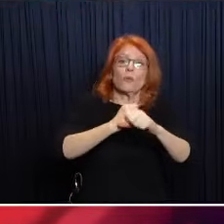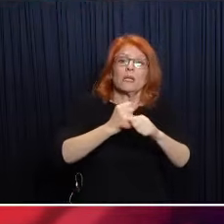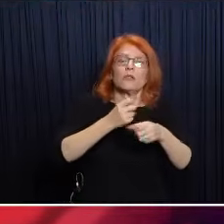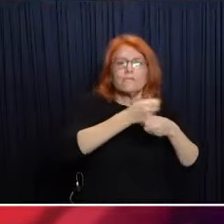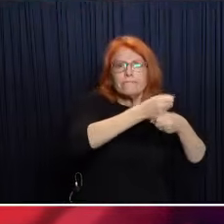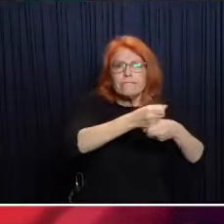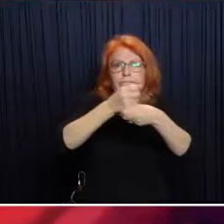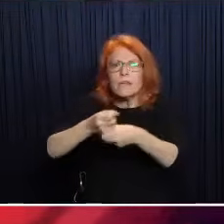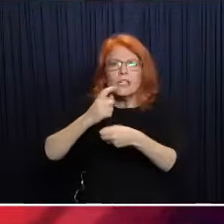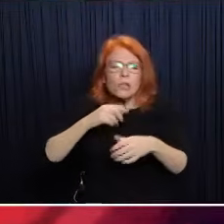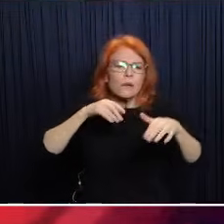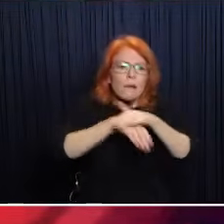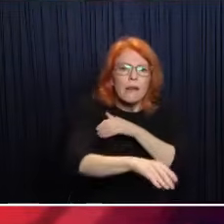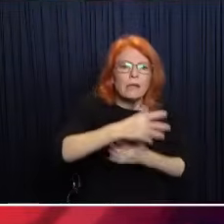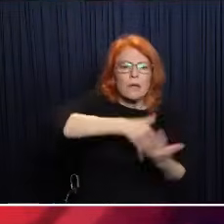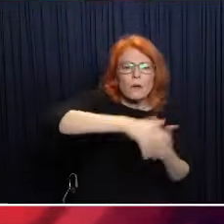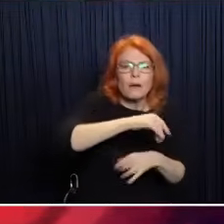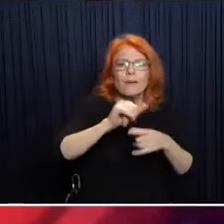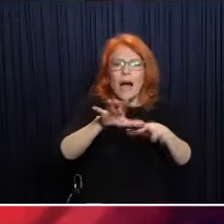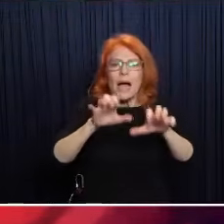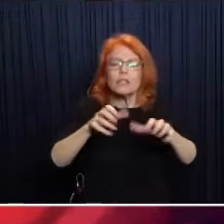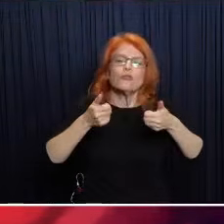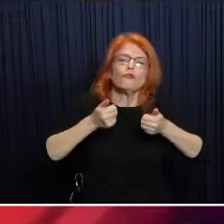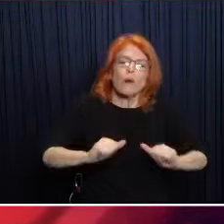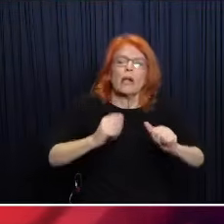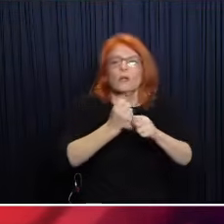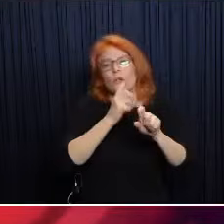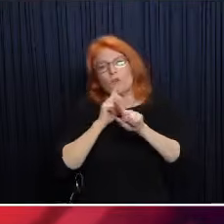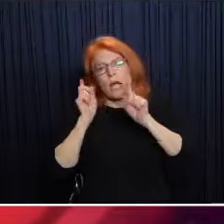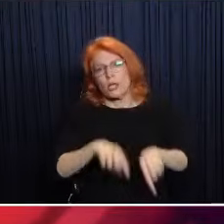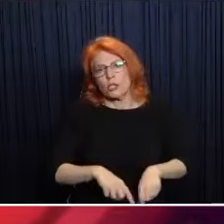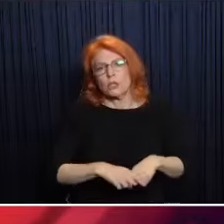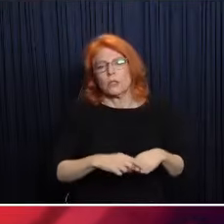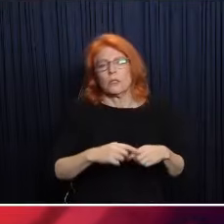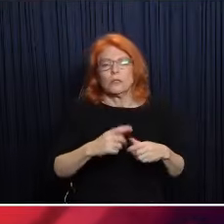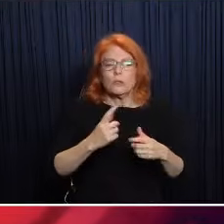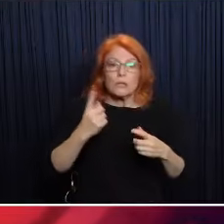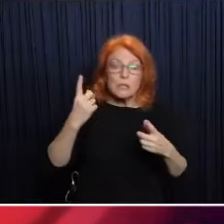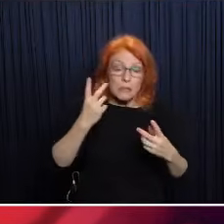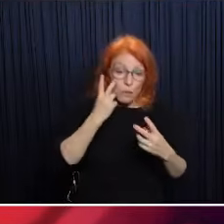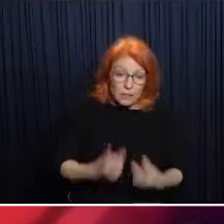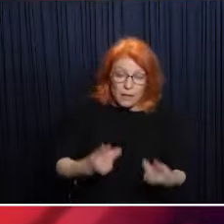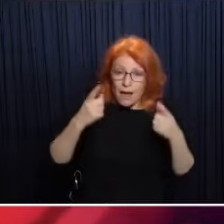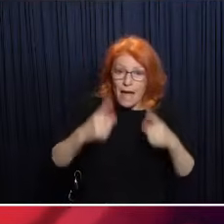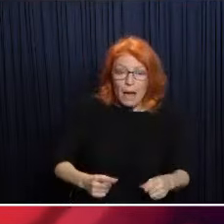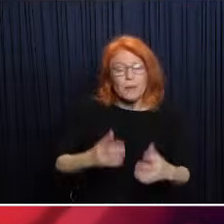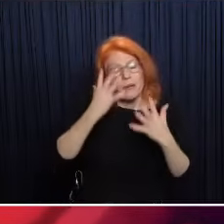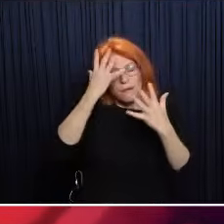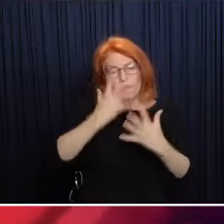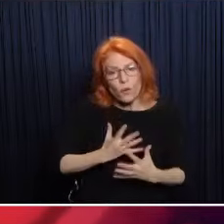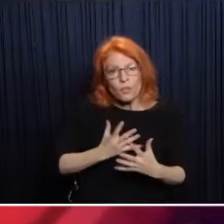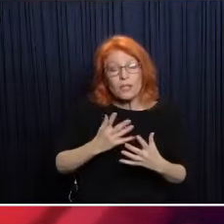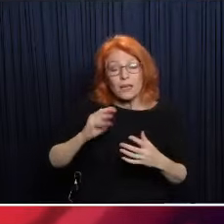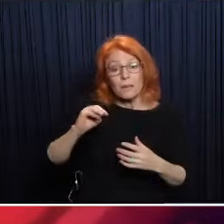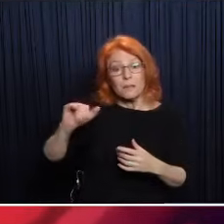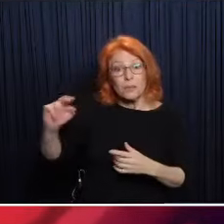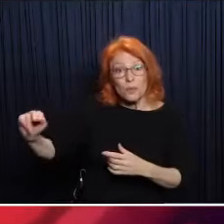THE DEMOCRAT PARTY IS PAYING FOR THOSE PROTESTERS TO GO THERE AND